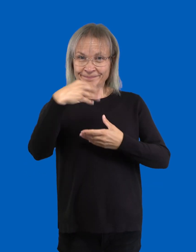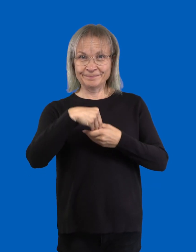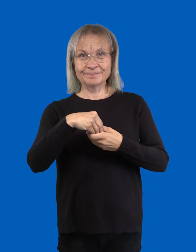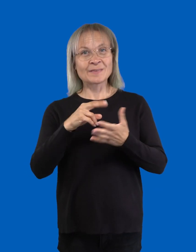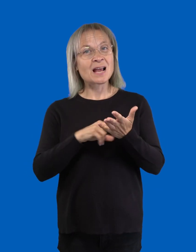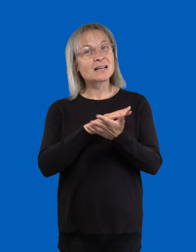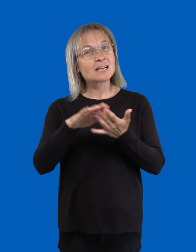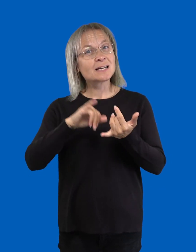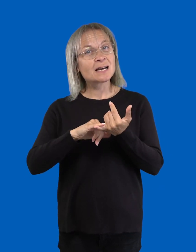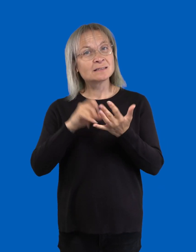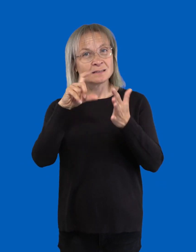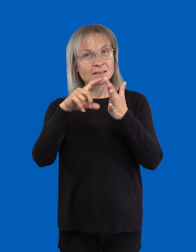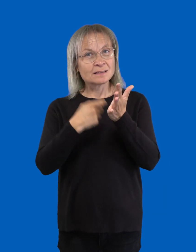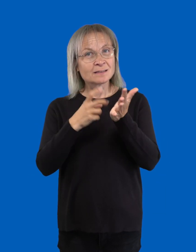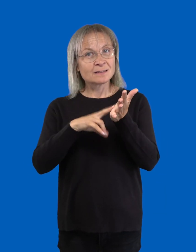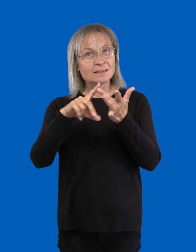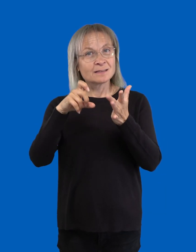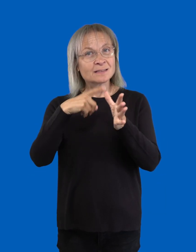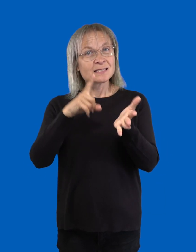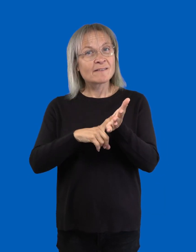Taking part in NHS cervical screening